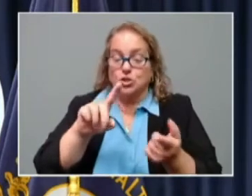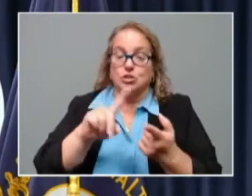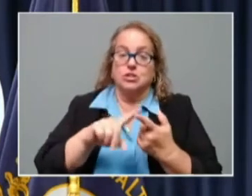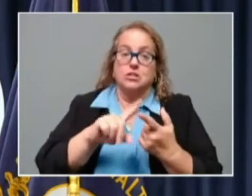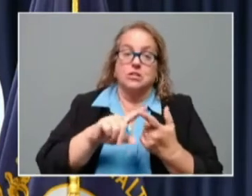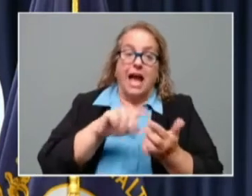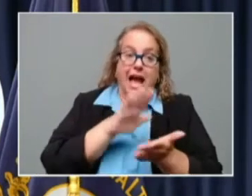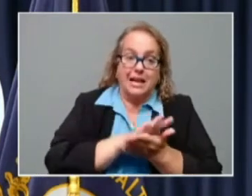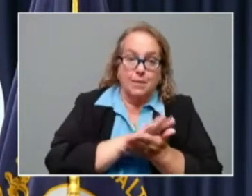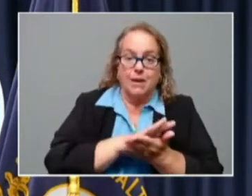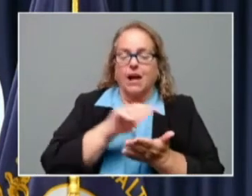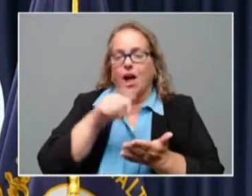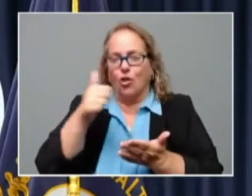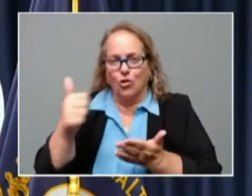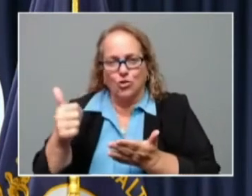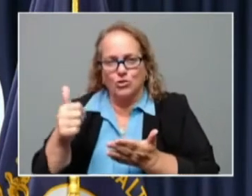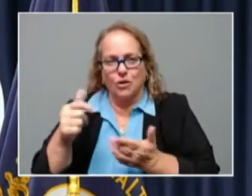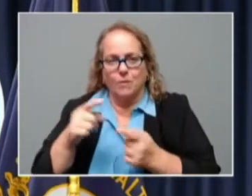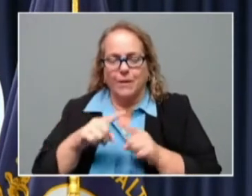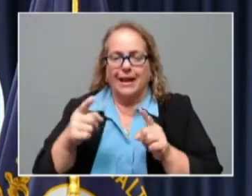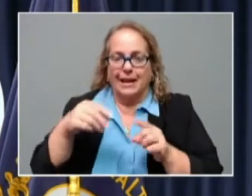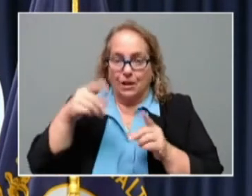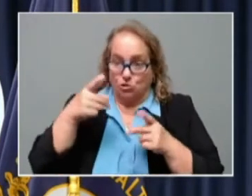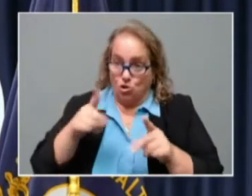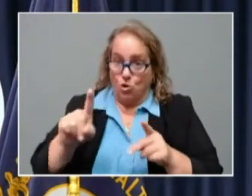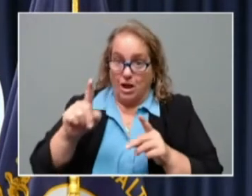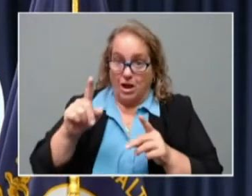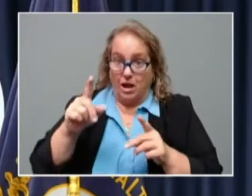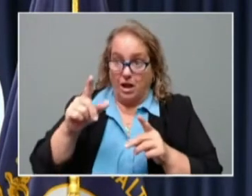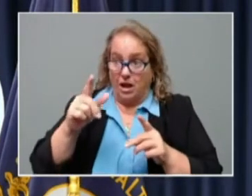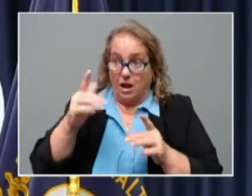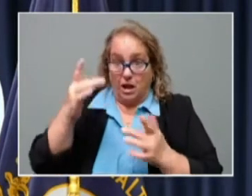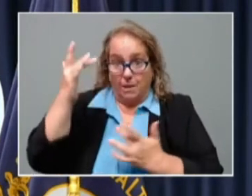but in a pandemic. That's killed this many folks. Sometimes you gotta make